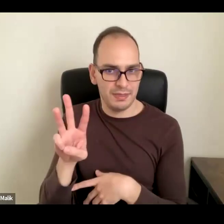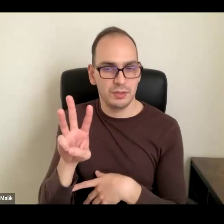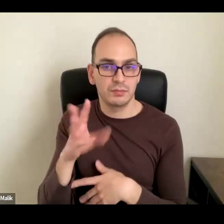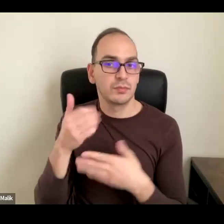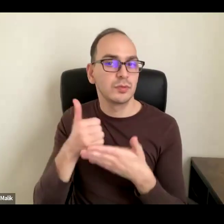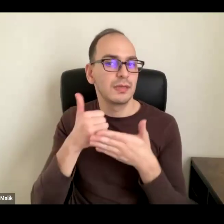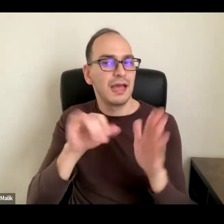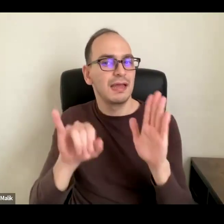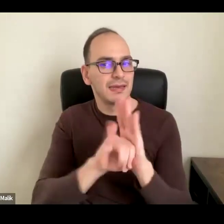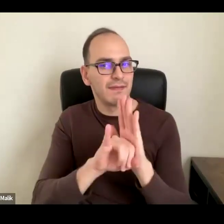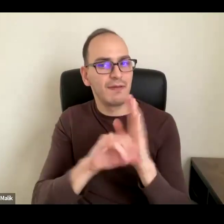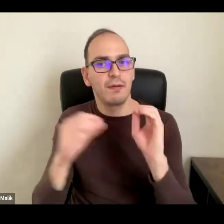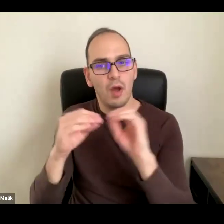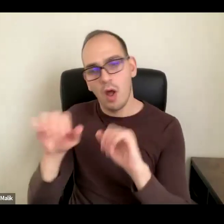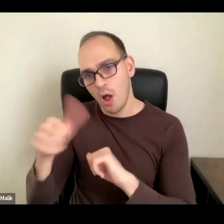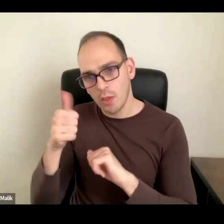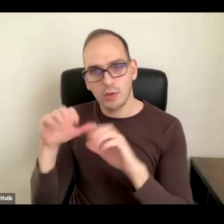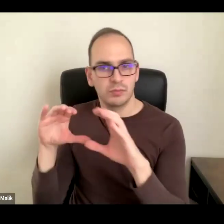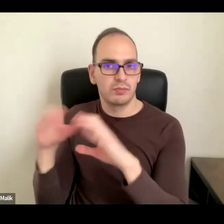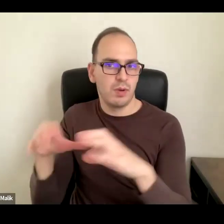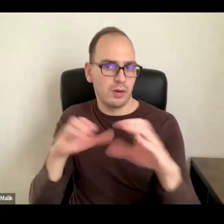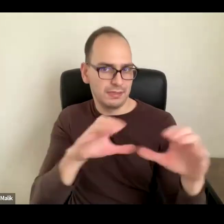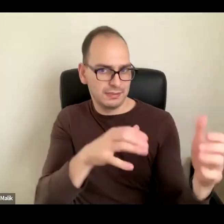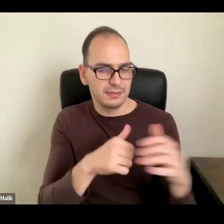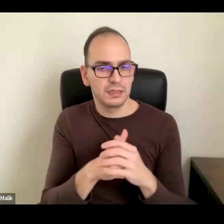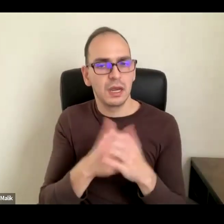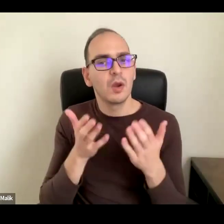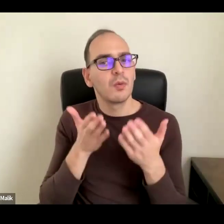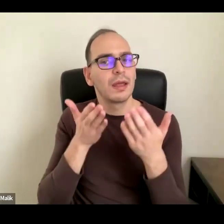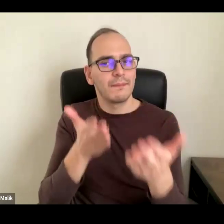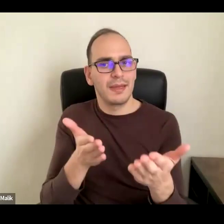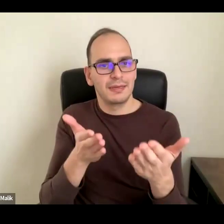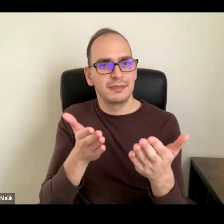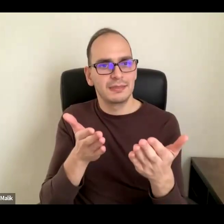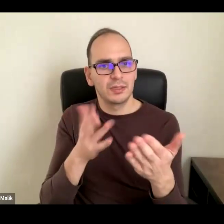identifying additional parties. I would also recommend that you take a look and maybe Audrey